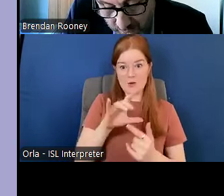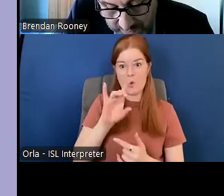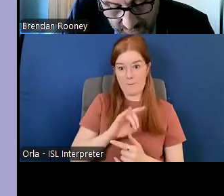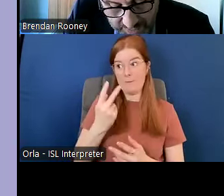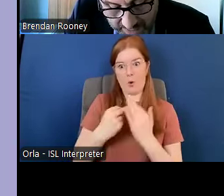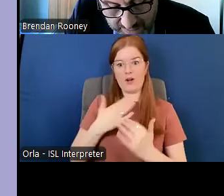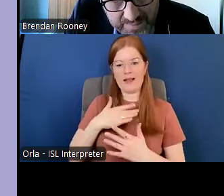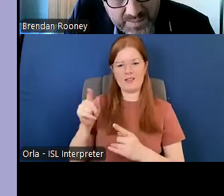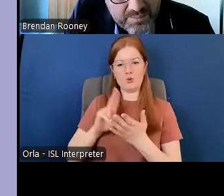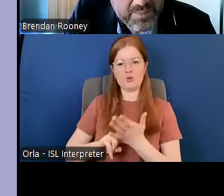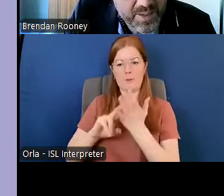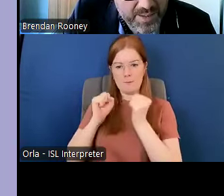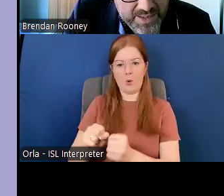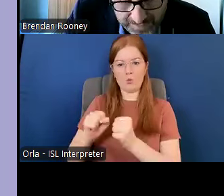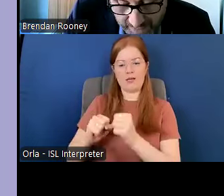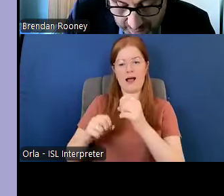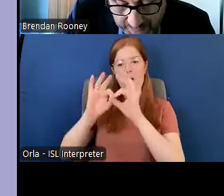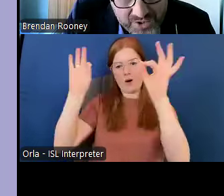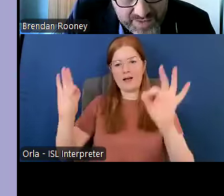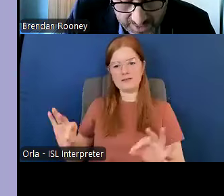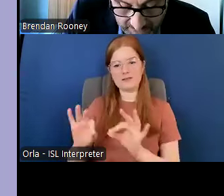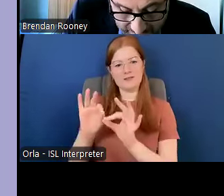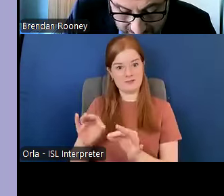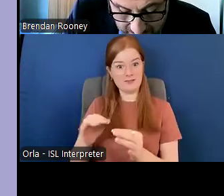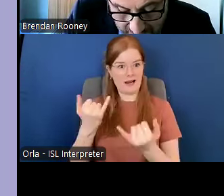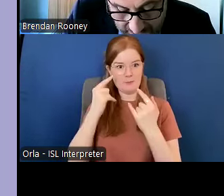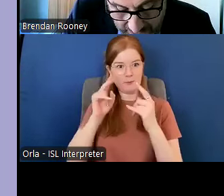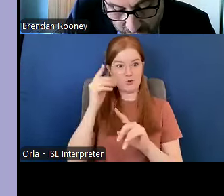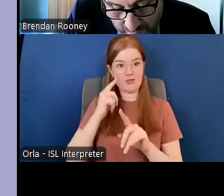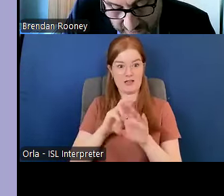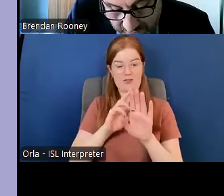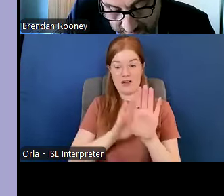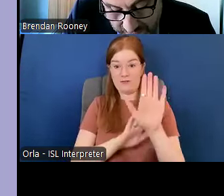bold outlines typified by the picture you see on the left informed the development of